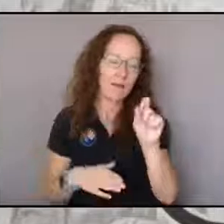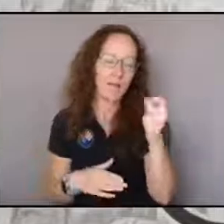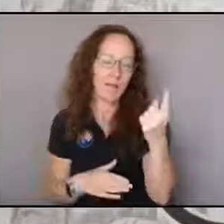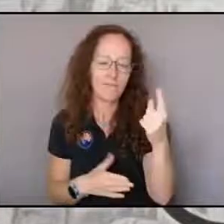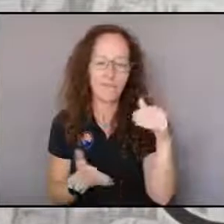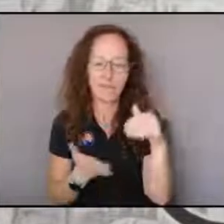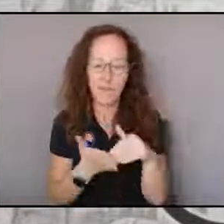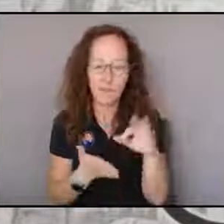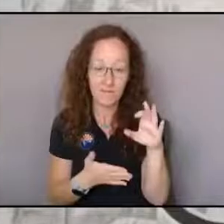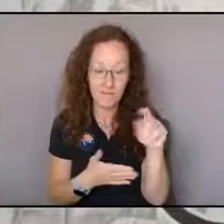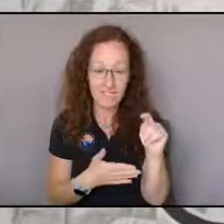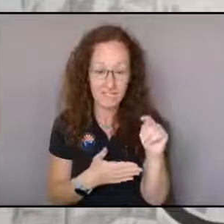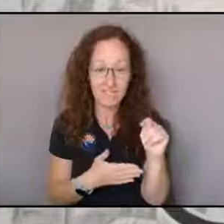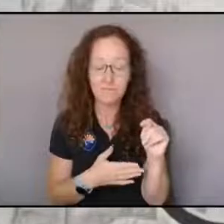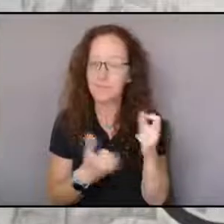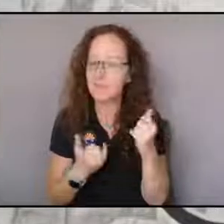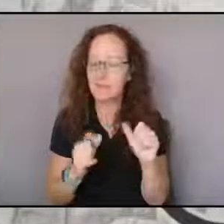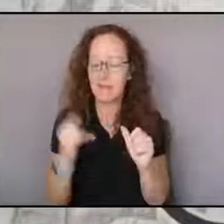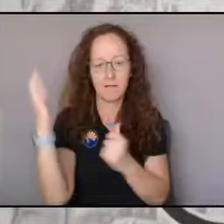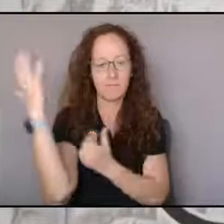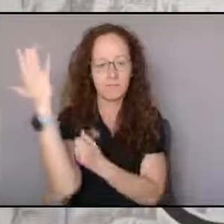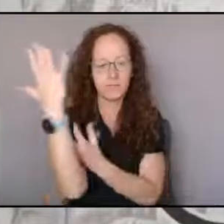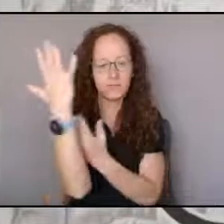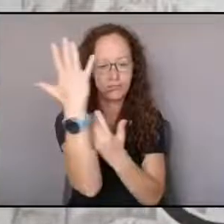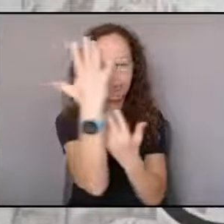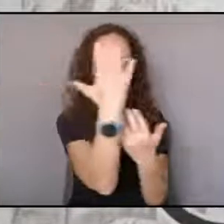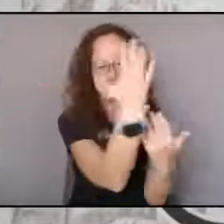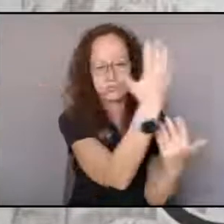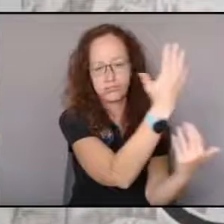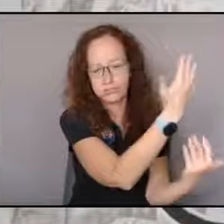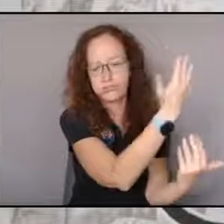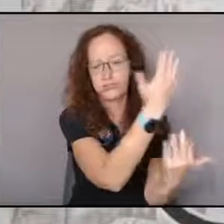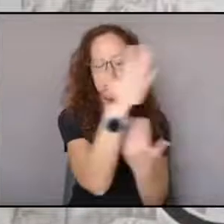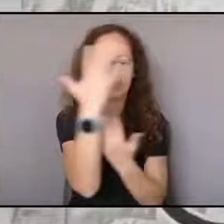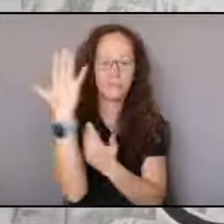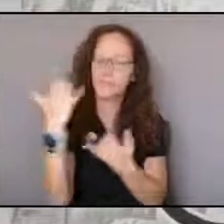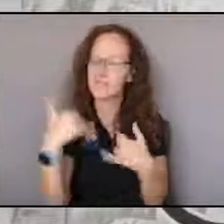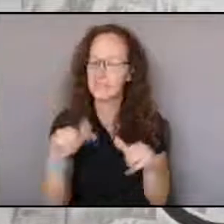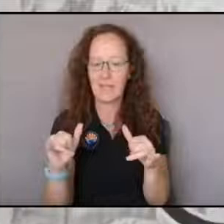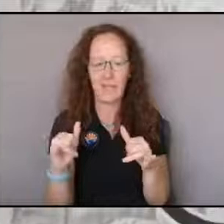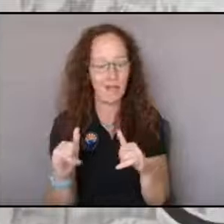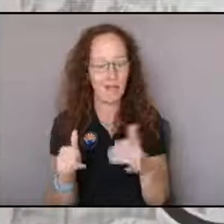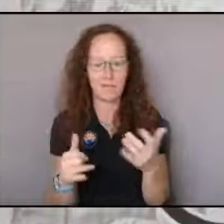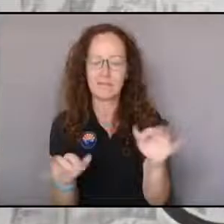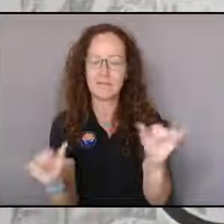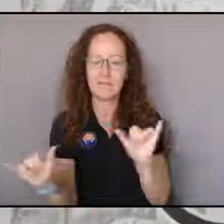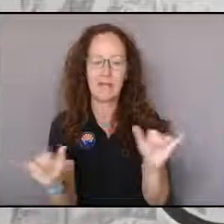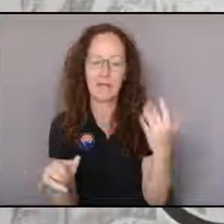FEET, IT IS STILL BURNING THAT TIMBER STAND I TOLD YOU ABOUT LAST NIGHT.